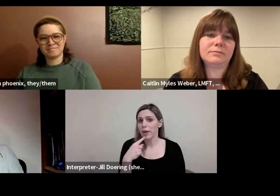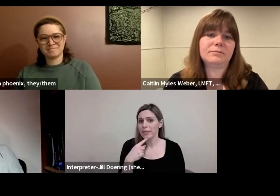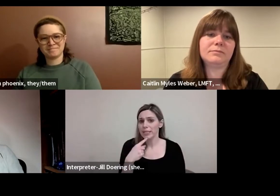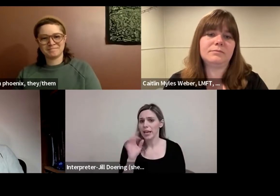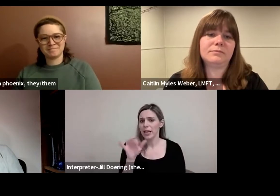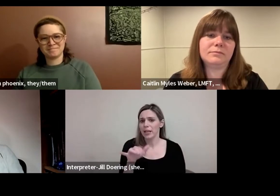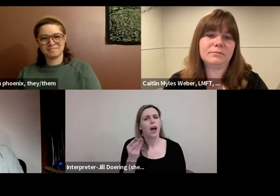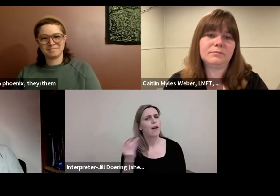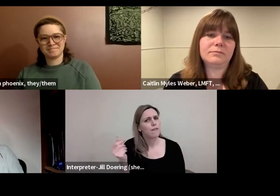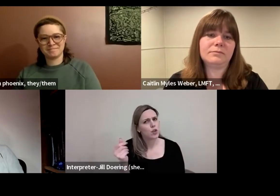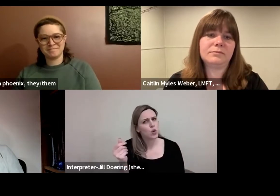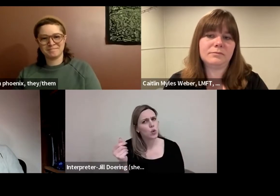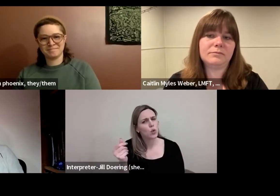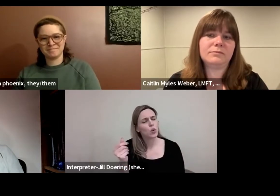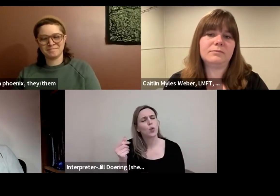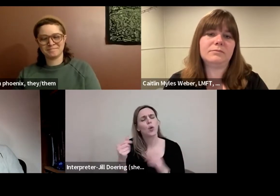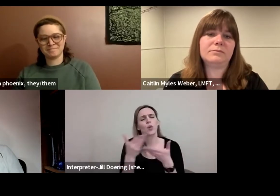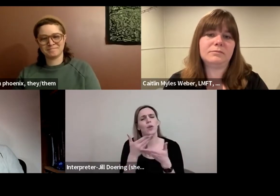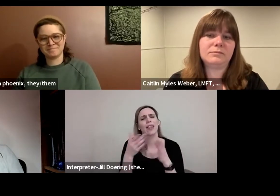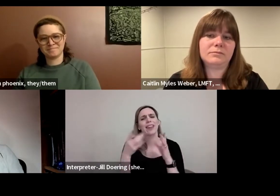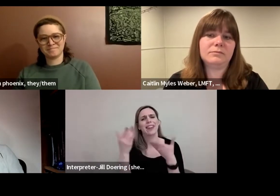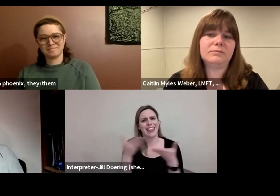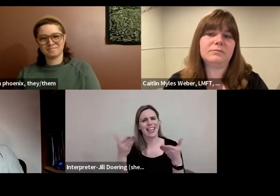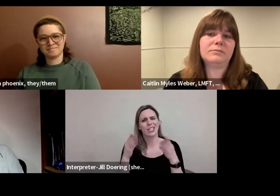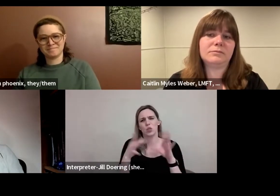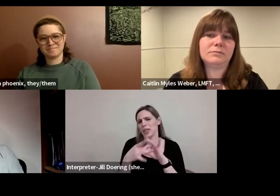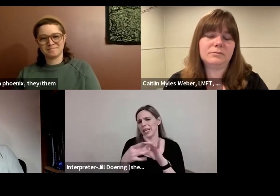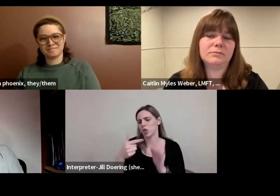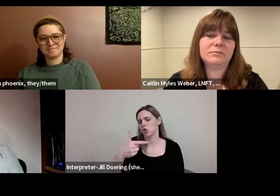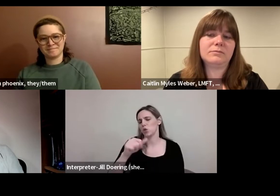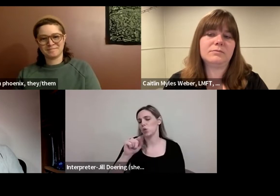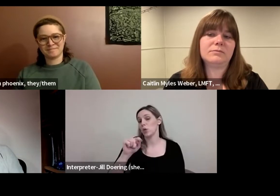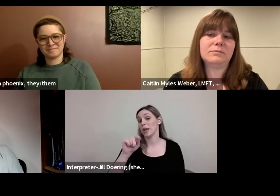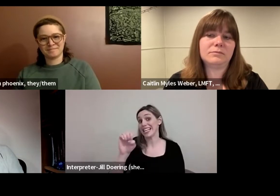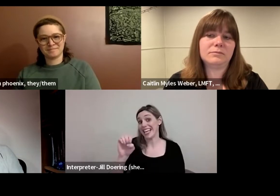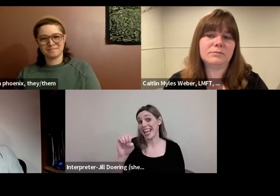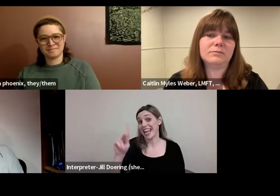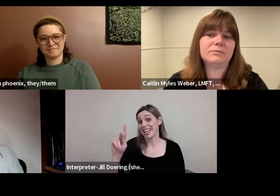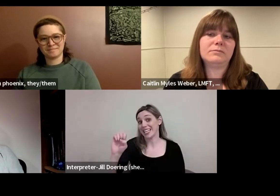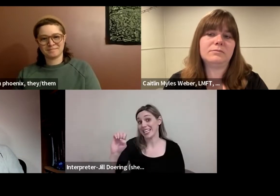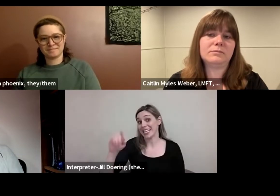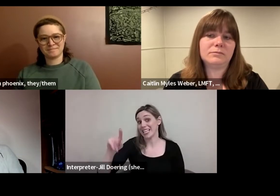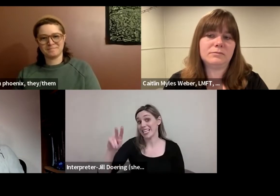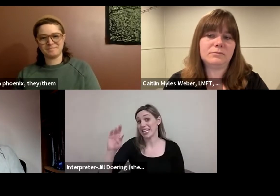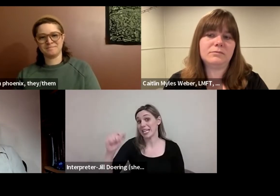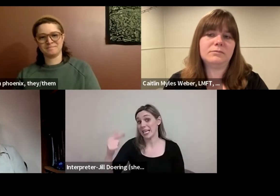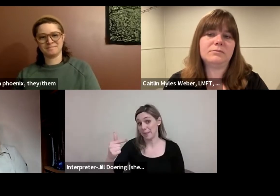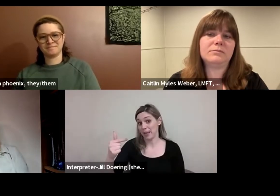around gatekeeping and we were just talking about like, you know, how much does somebody share, how much do they need to share?